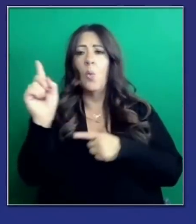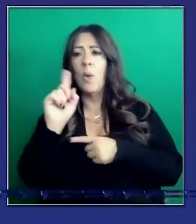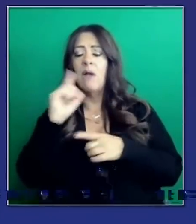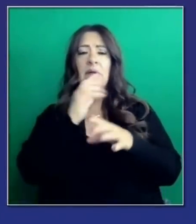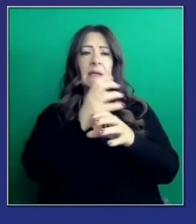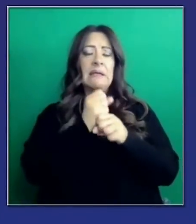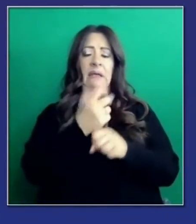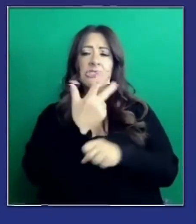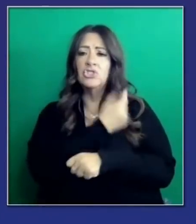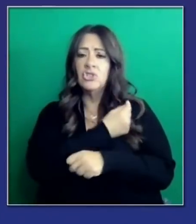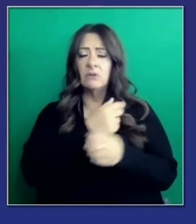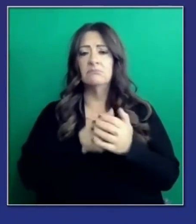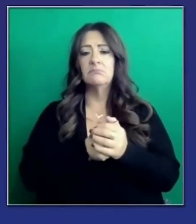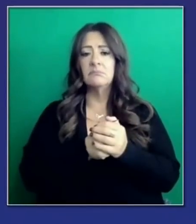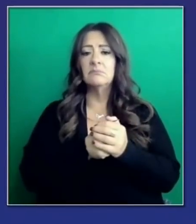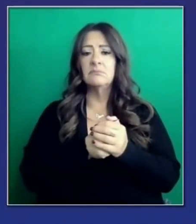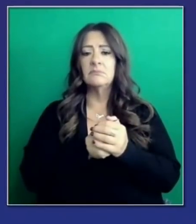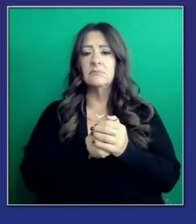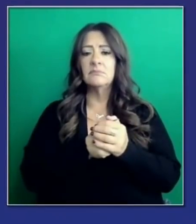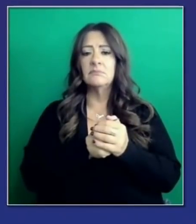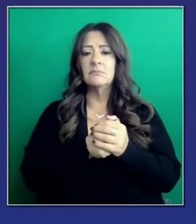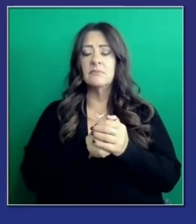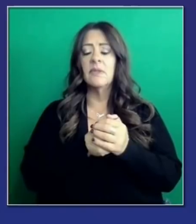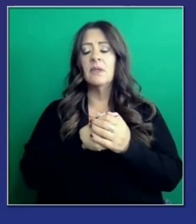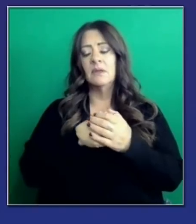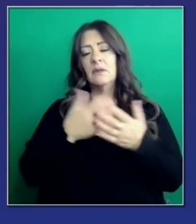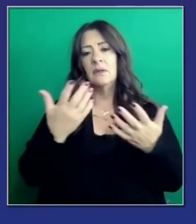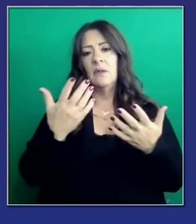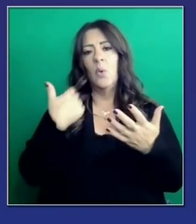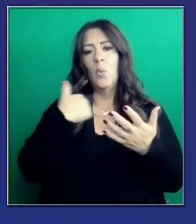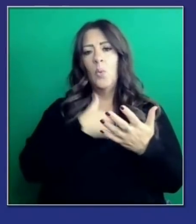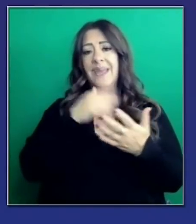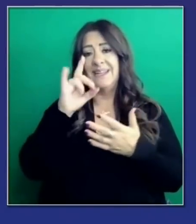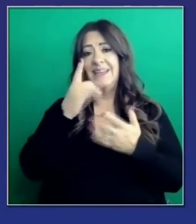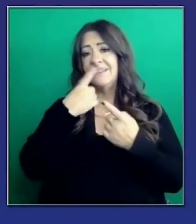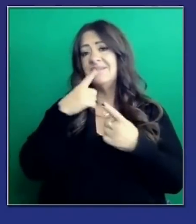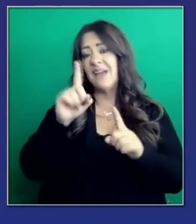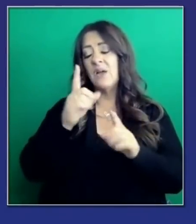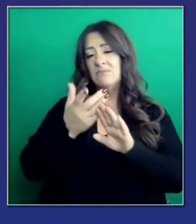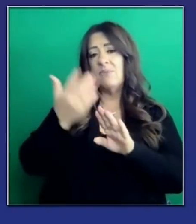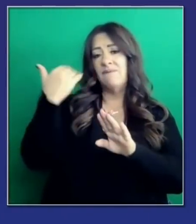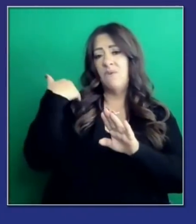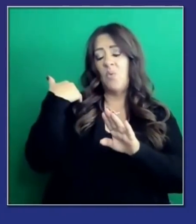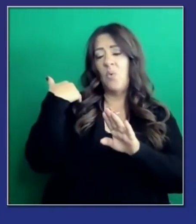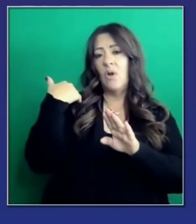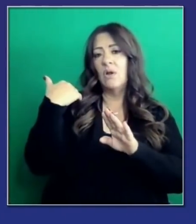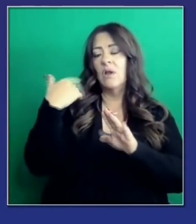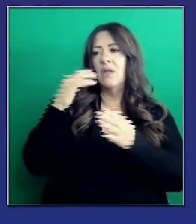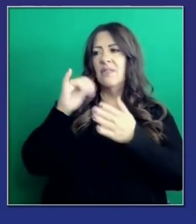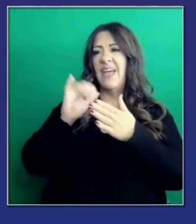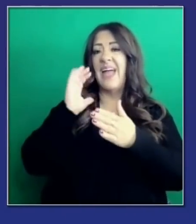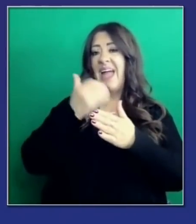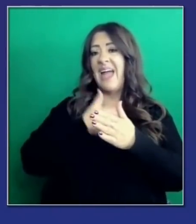APPROPRIATE. EVERYBODY IS GETTING AT HERE IN THE NATION'S LARGEST STATE. WHERE IS YOUR TURN? WHAT WE ARE ANNOUNCING HERE IS